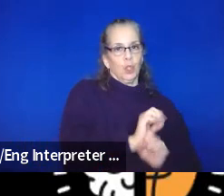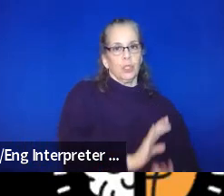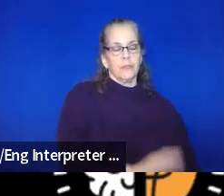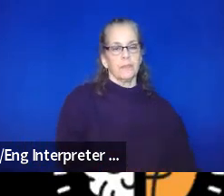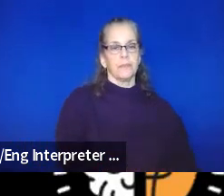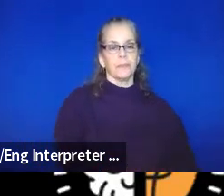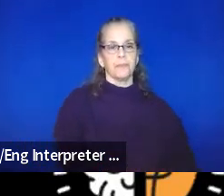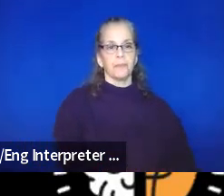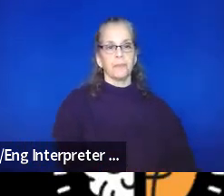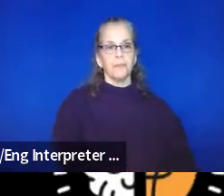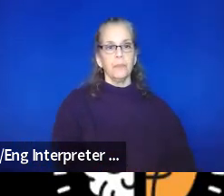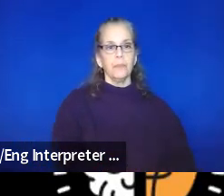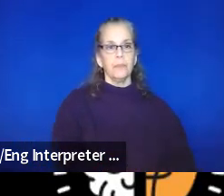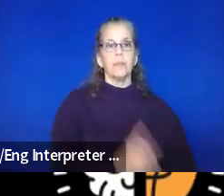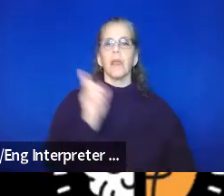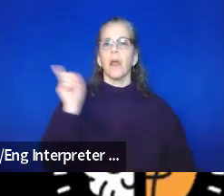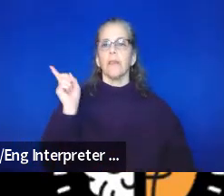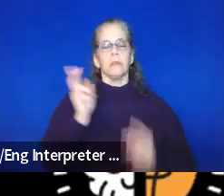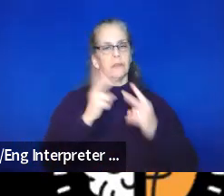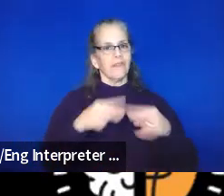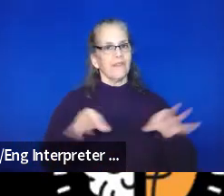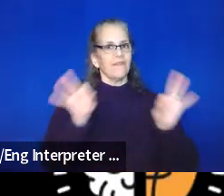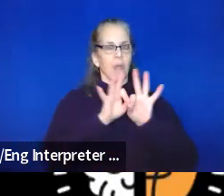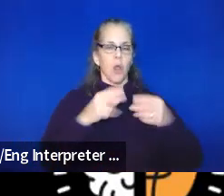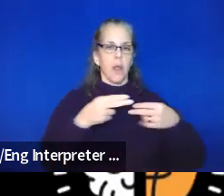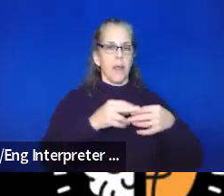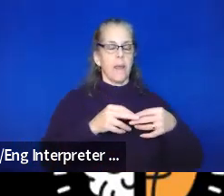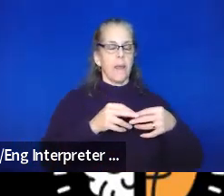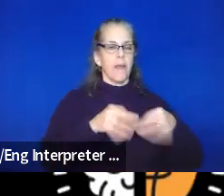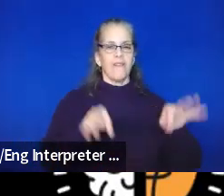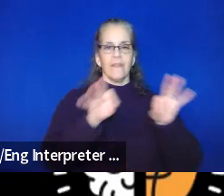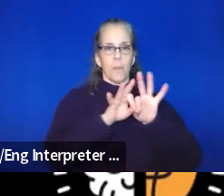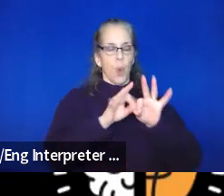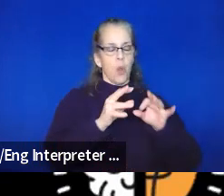This is a really important slide, because a lot of people want better technology. But